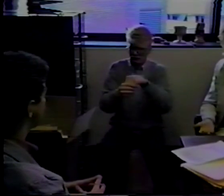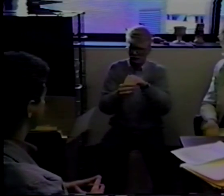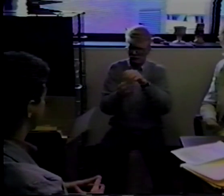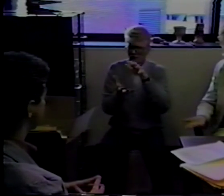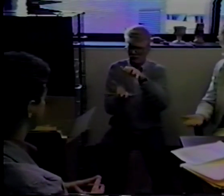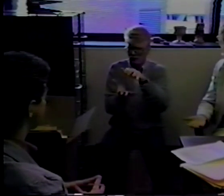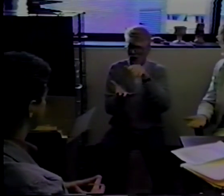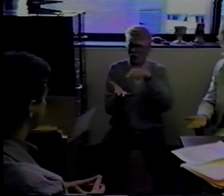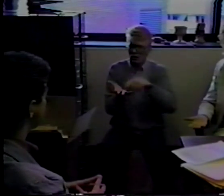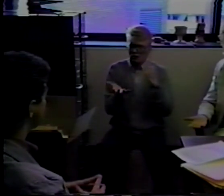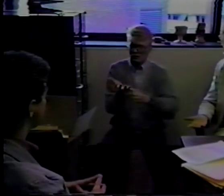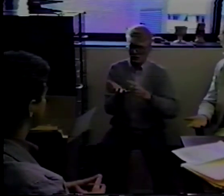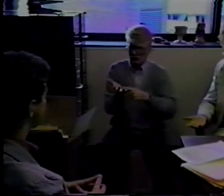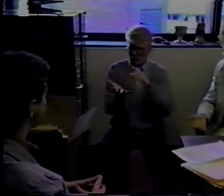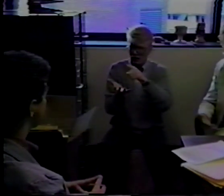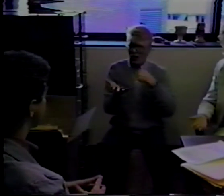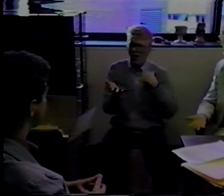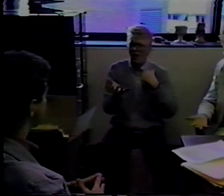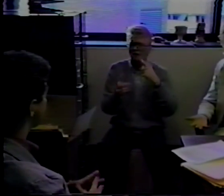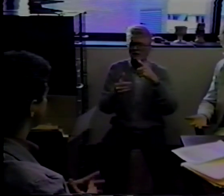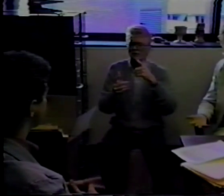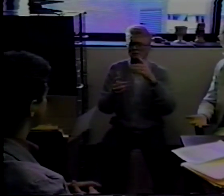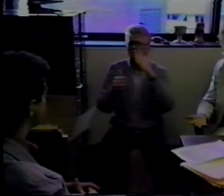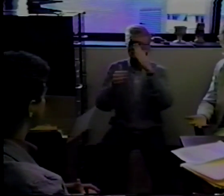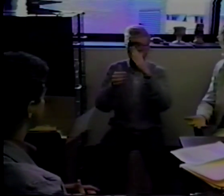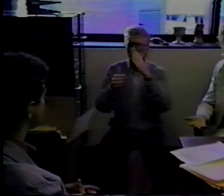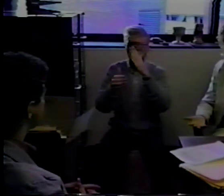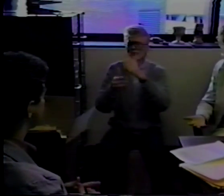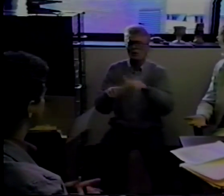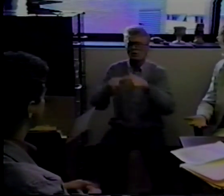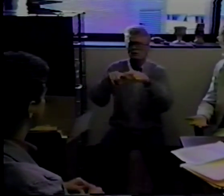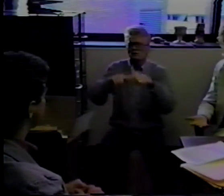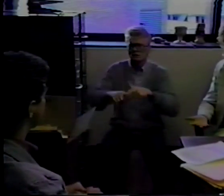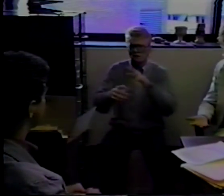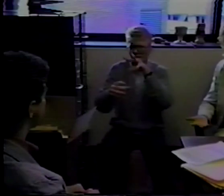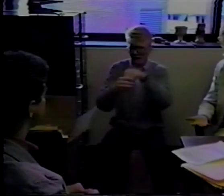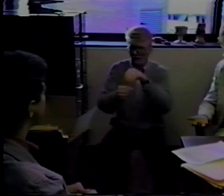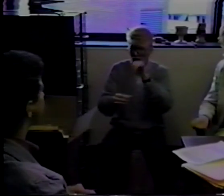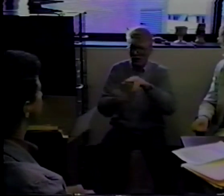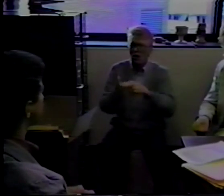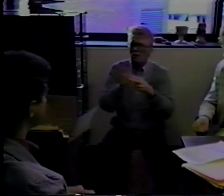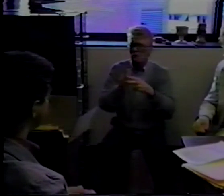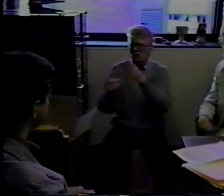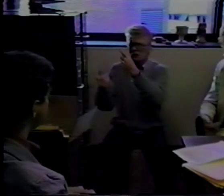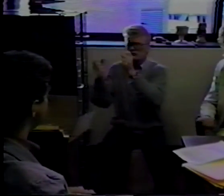then there has to be have to be corollary in sign